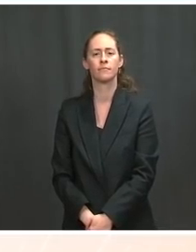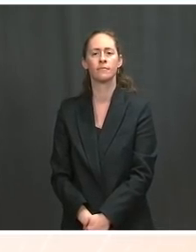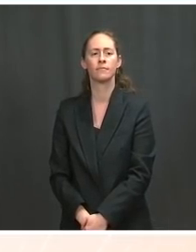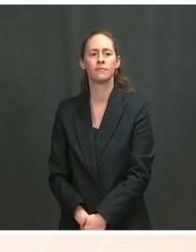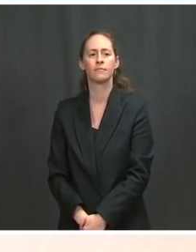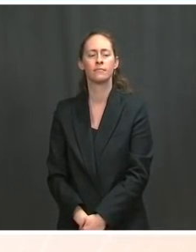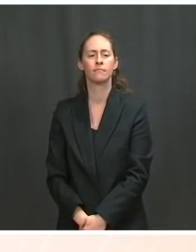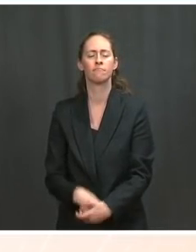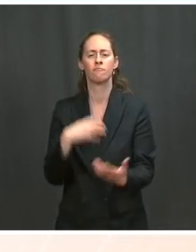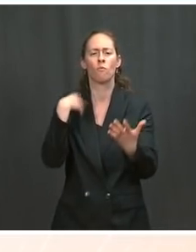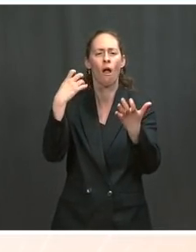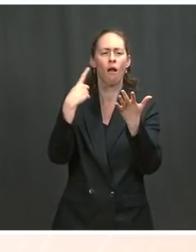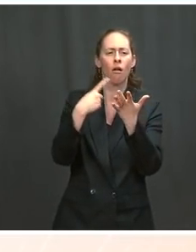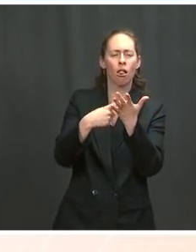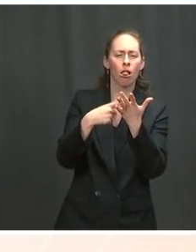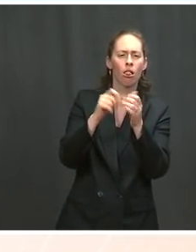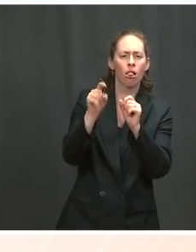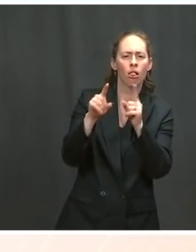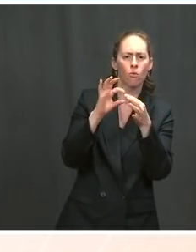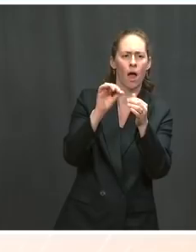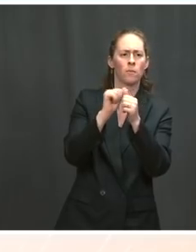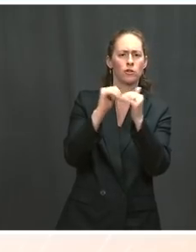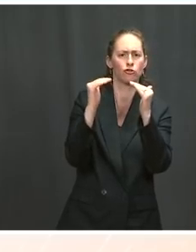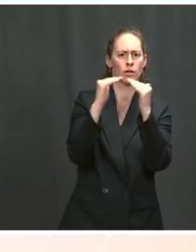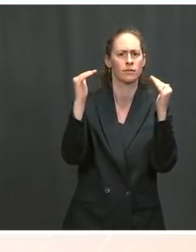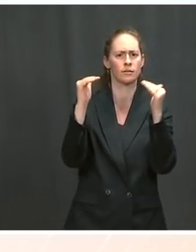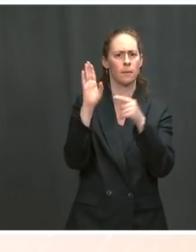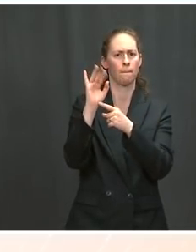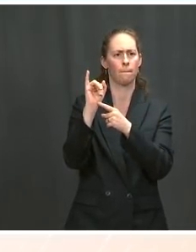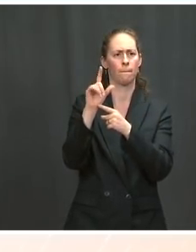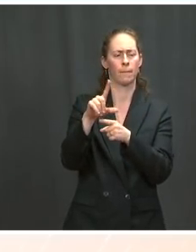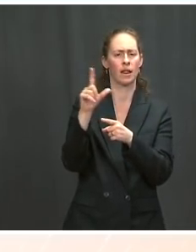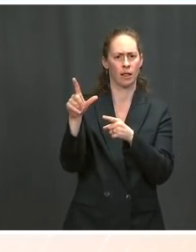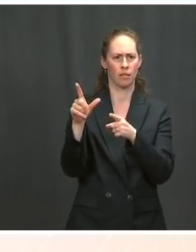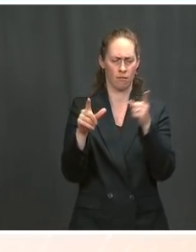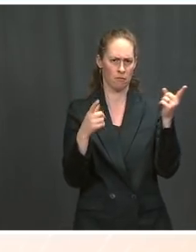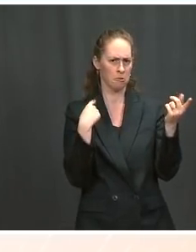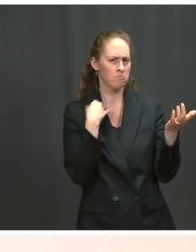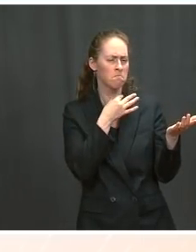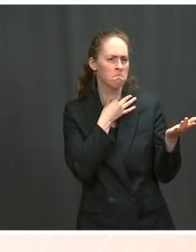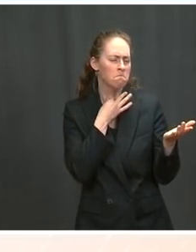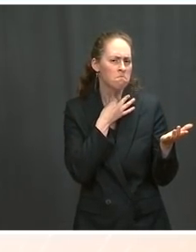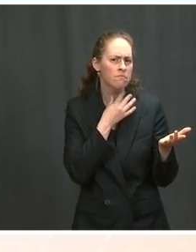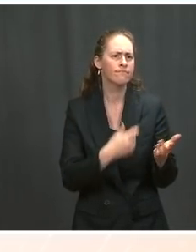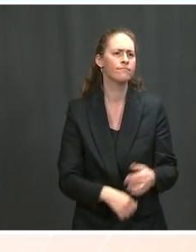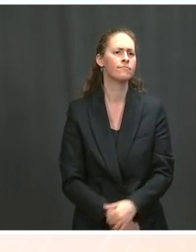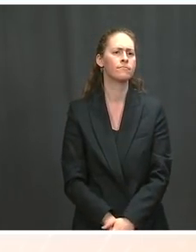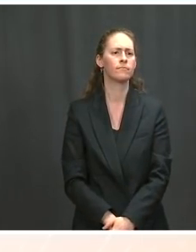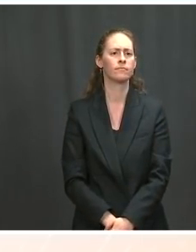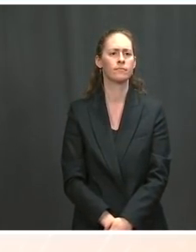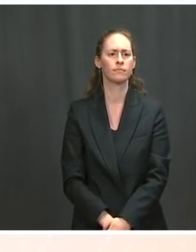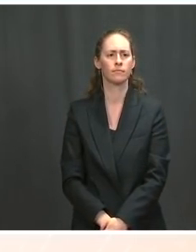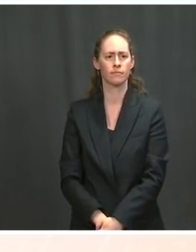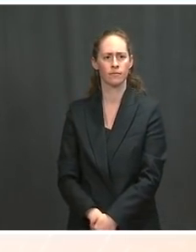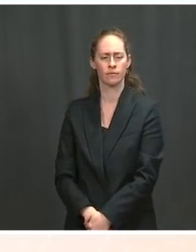is looking at doing through the commission. Is this something that the President would support? And has he had any conversations with members of the Senate yet?